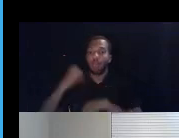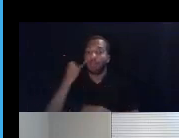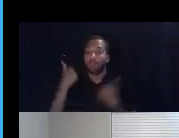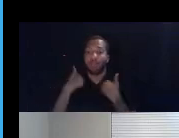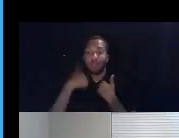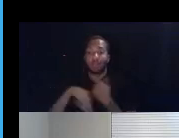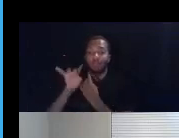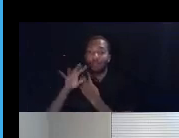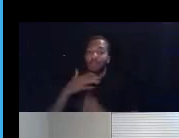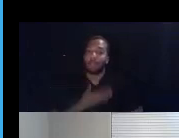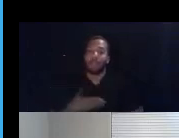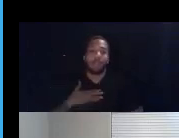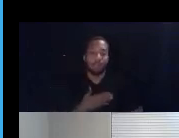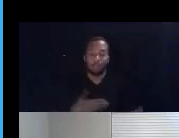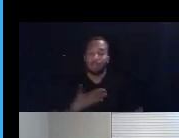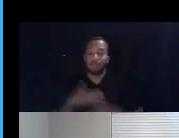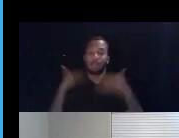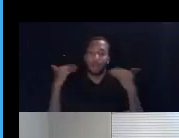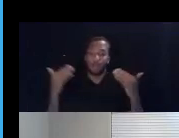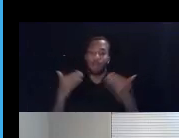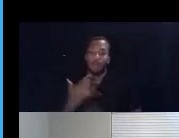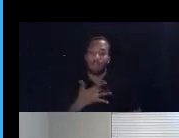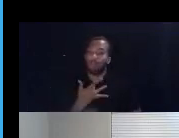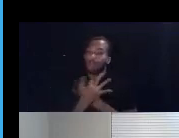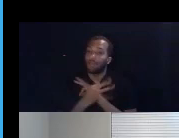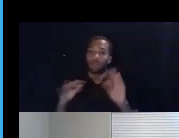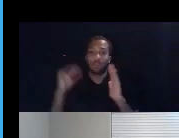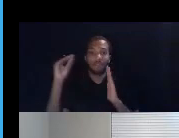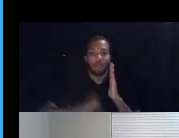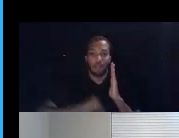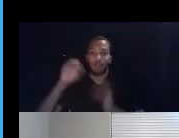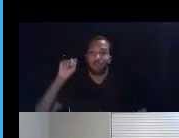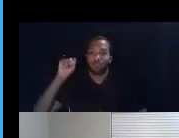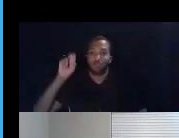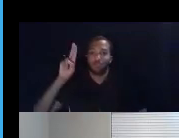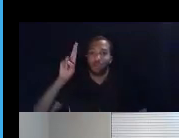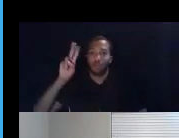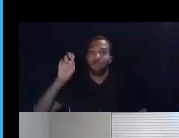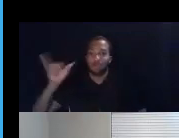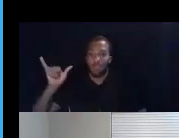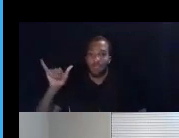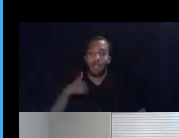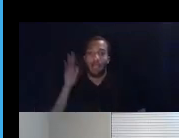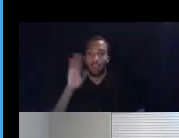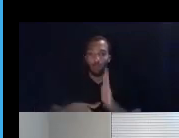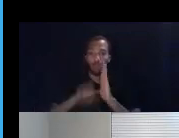please, please, please, please feel free to fill out that survey. I will review that, and for the next series,